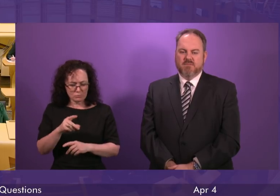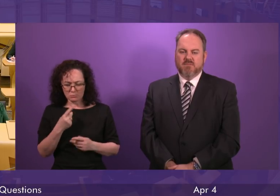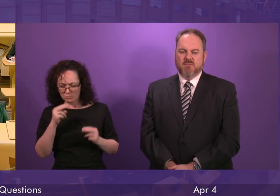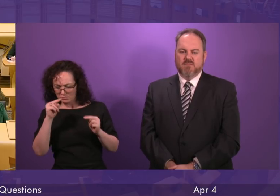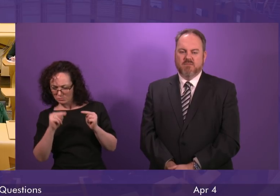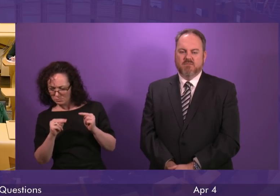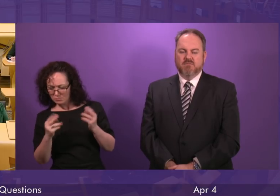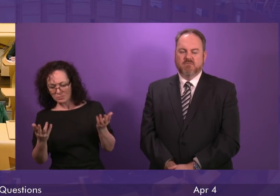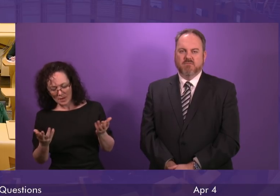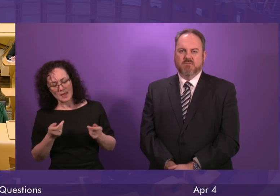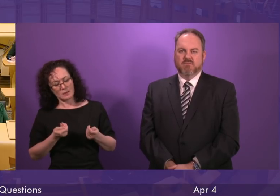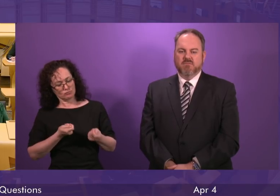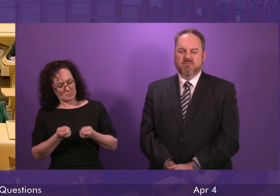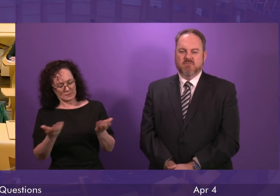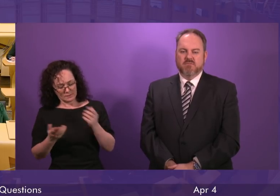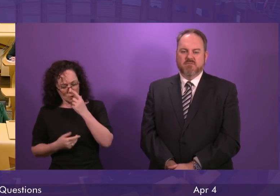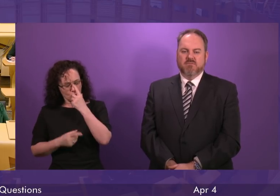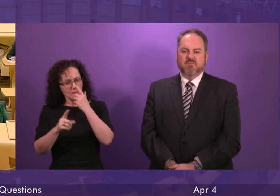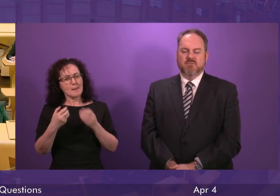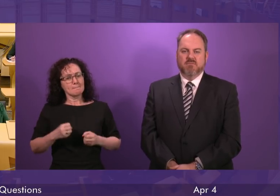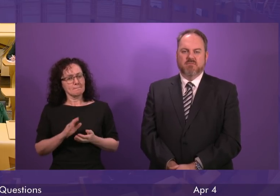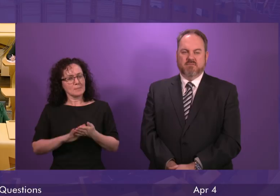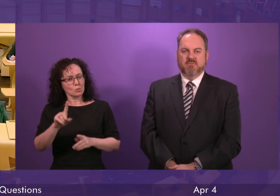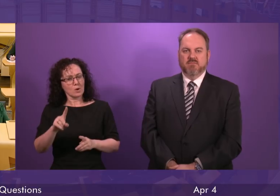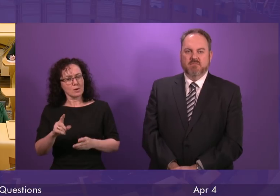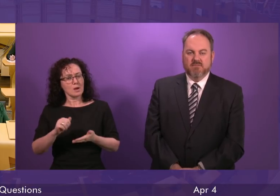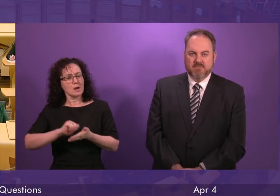earlier this week, of the report that Liz Smith mentioned.